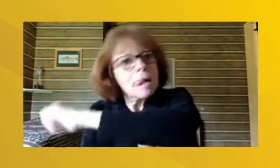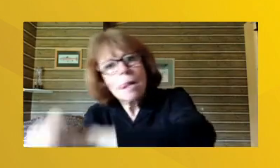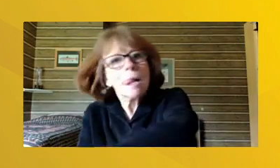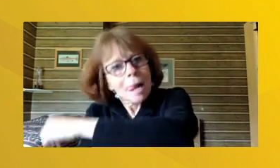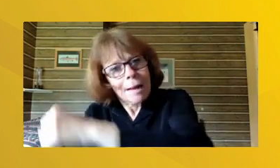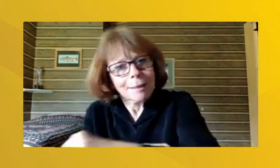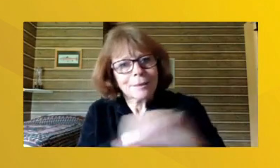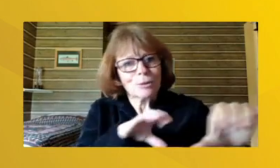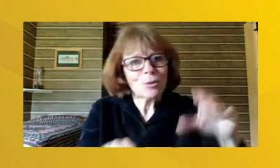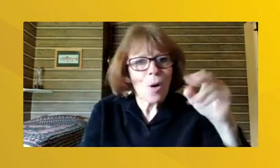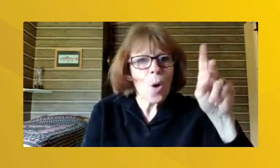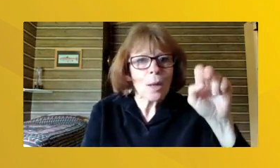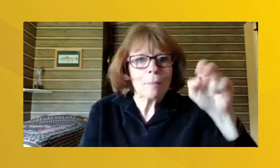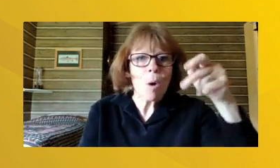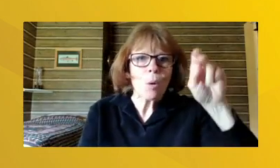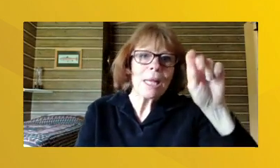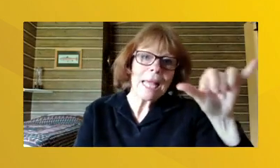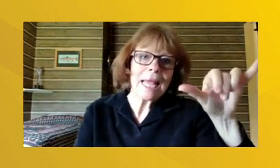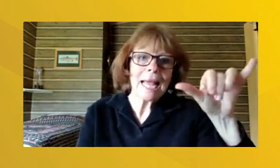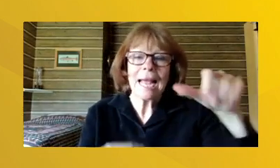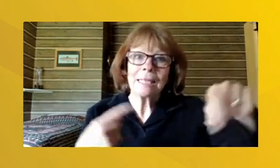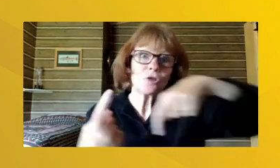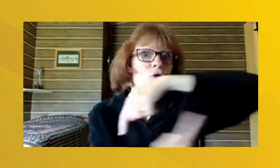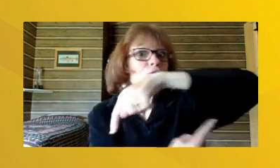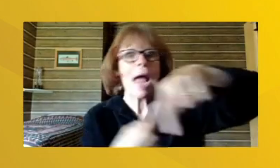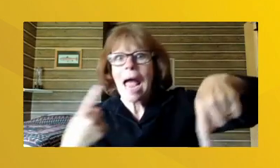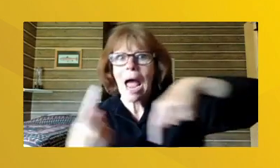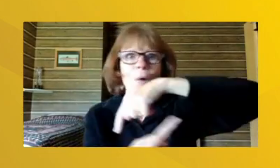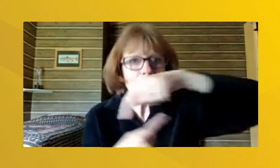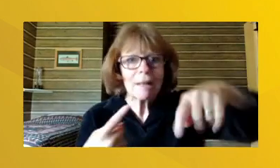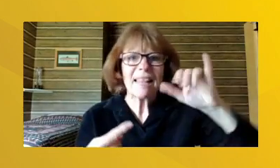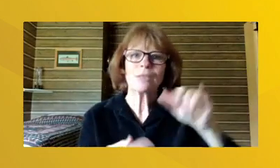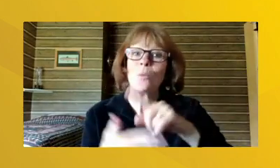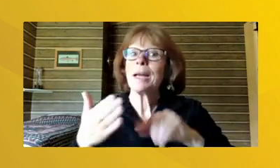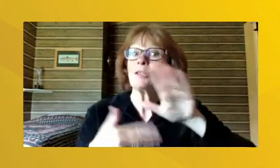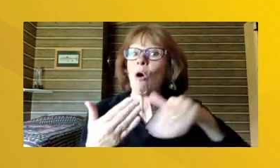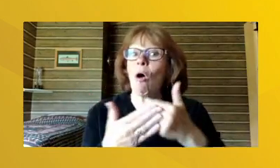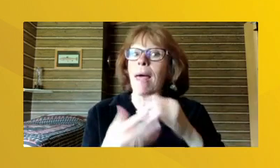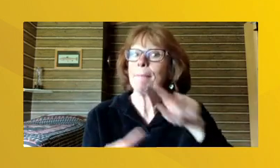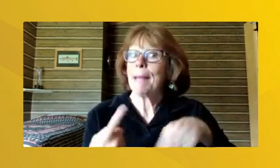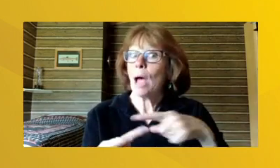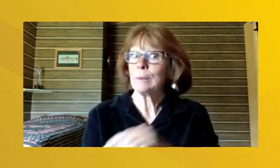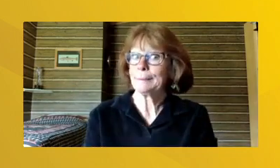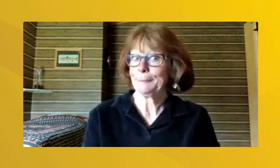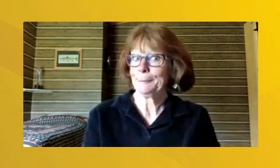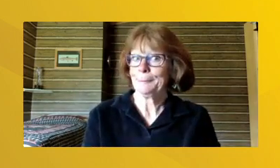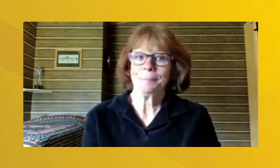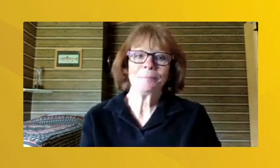# You do the hokey pokey # Turn yourself around # That's what it's all about. # NICK YOUNG: